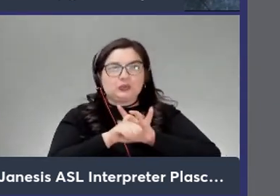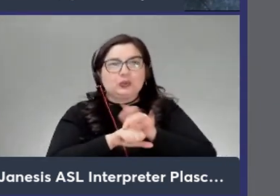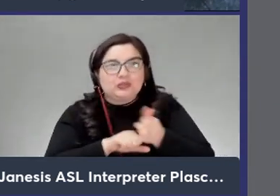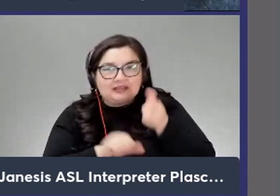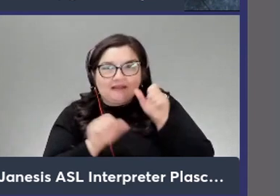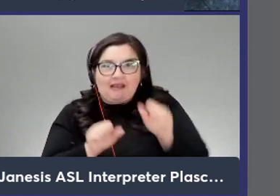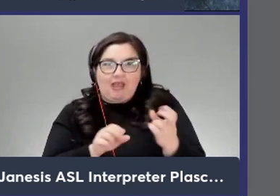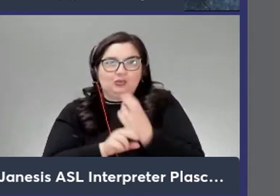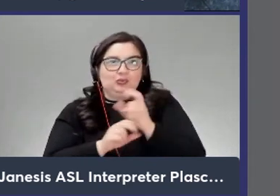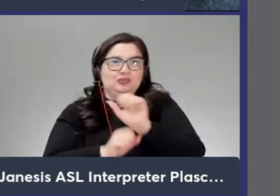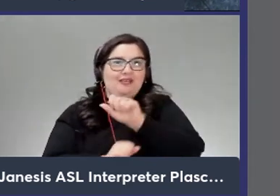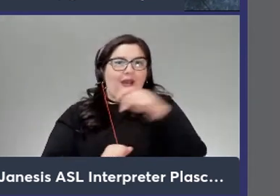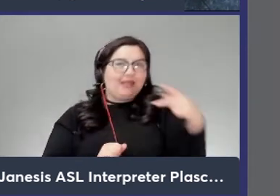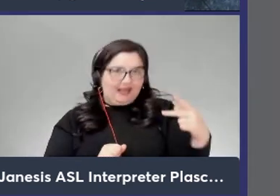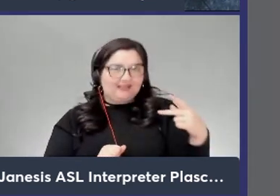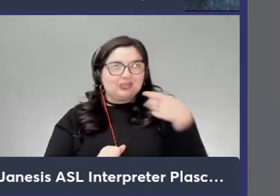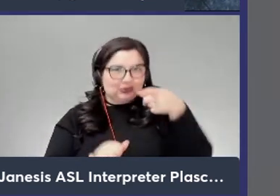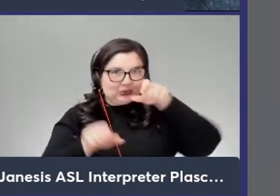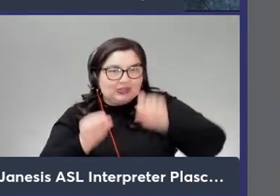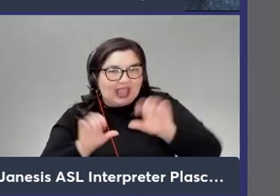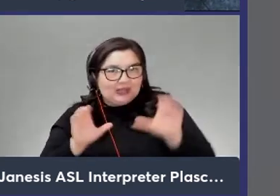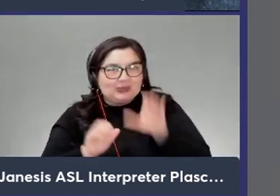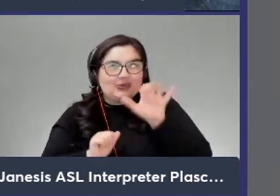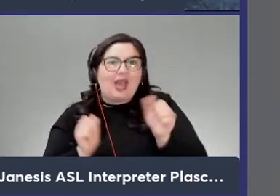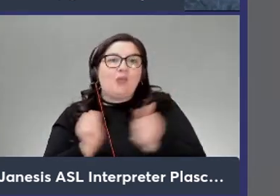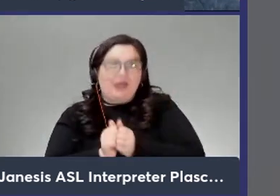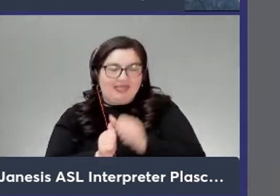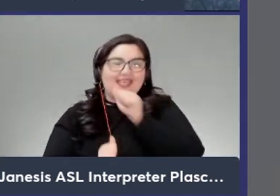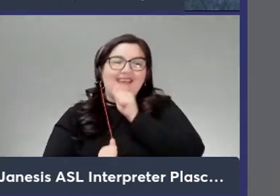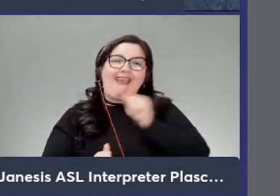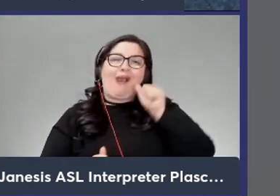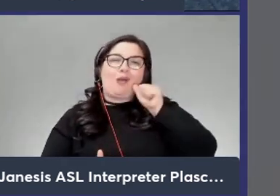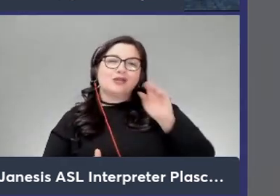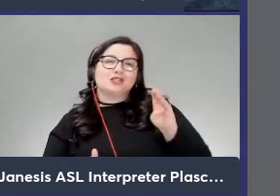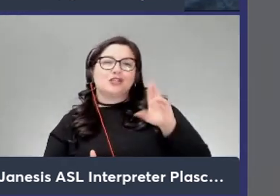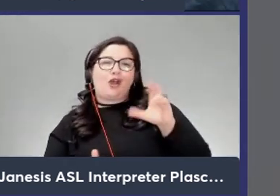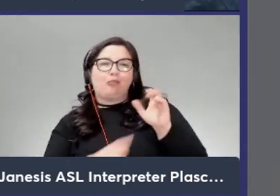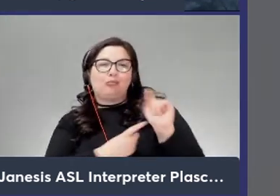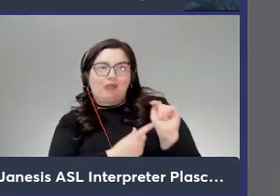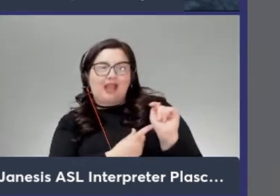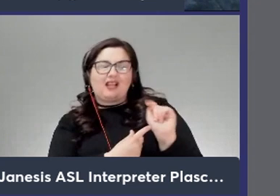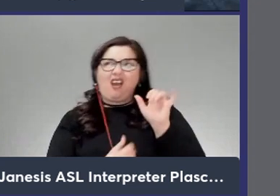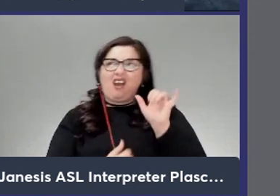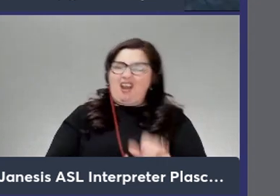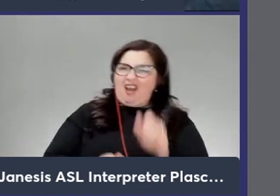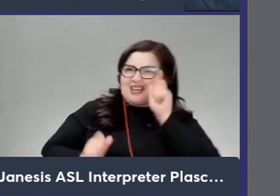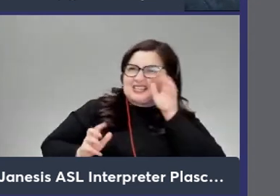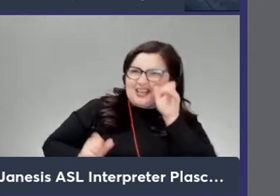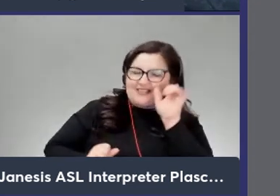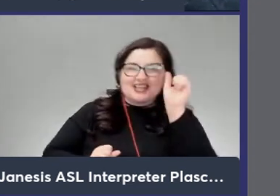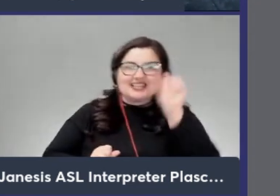And you can do that with Amazon Braket! That's fascinating, yeah, so like in the early days of classical computing,